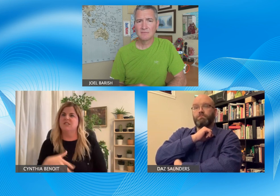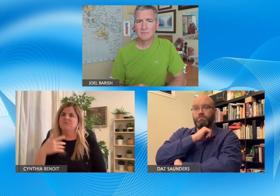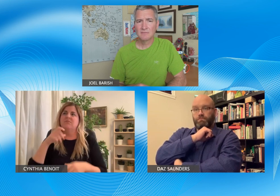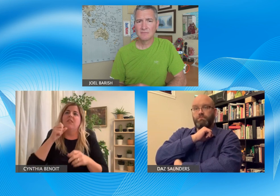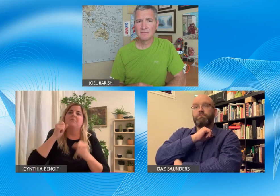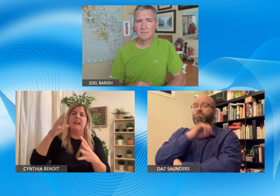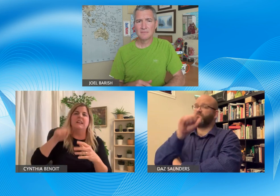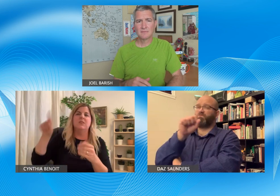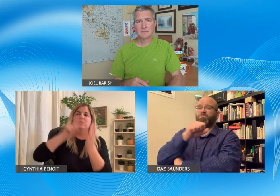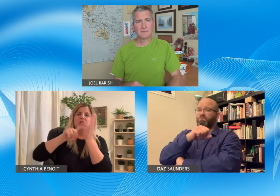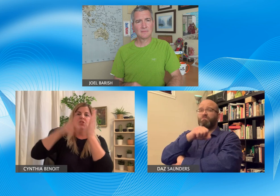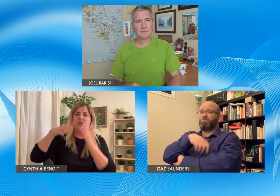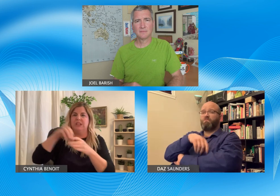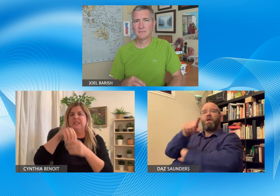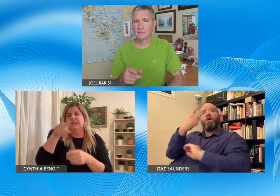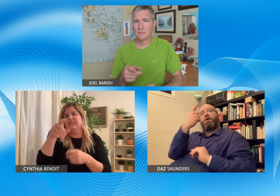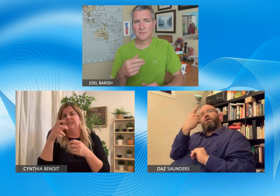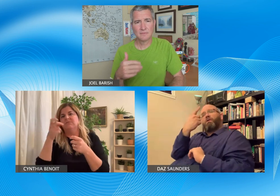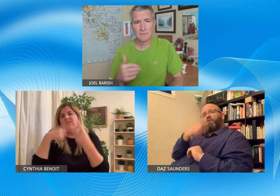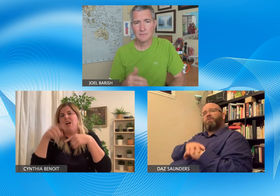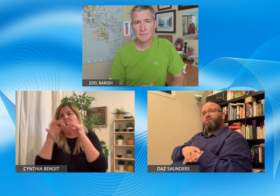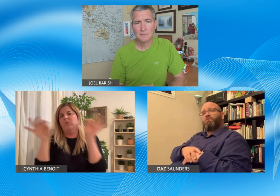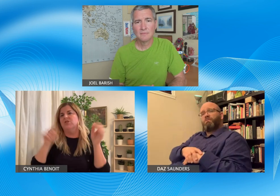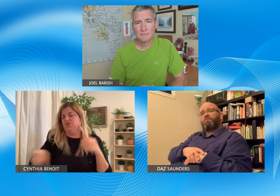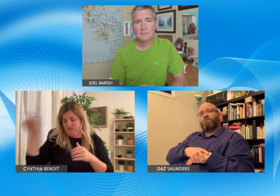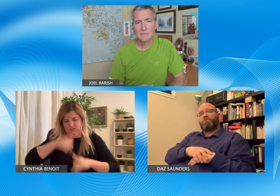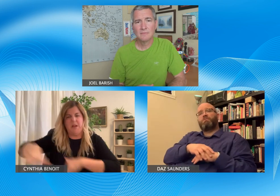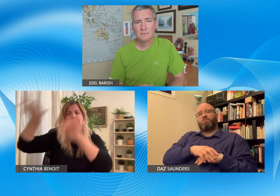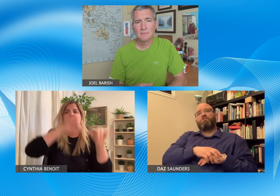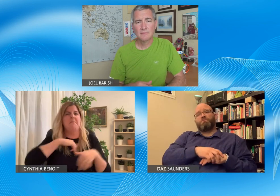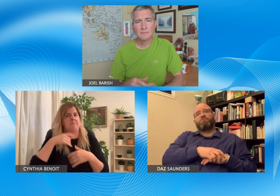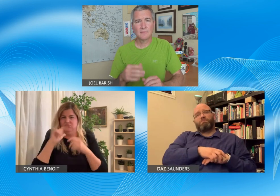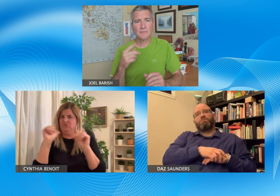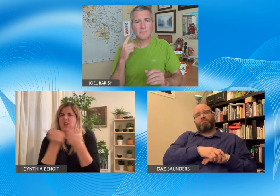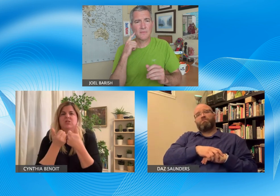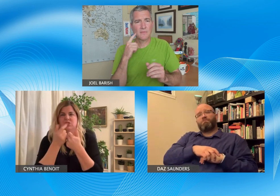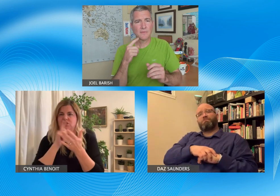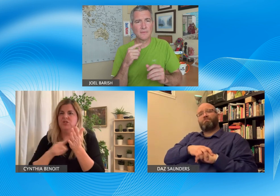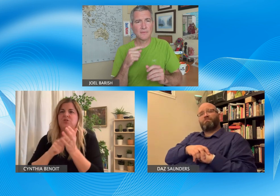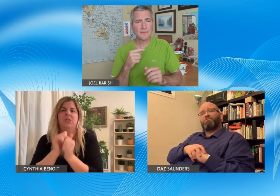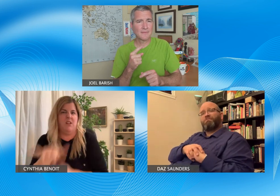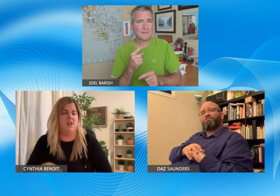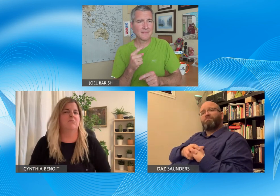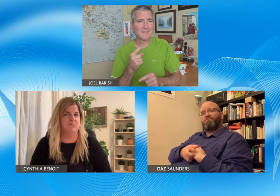How could one be accurately measured? It is a problem for many experts in this field.